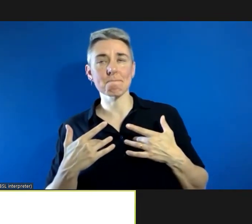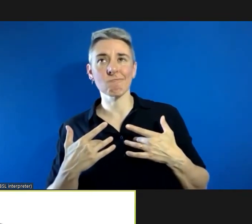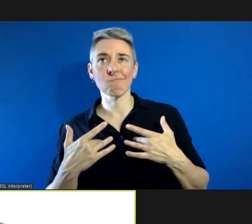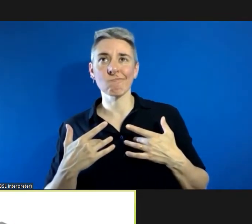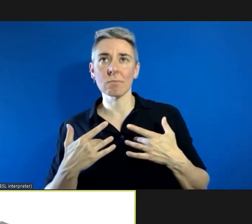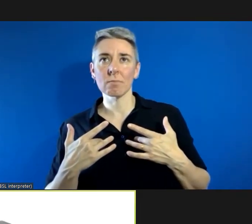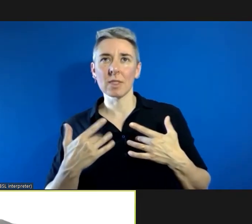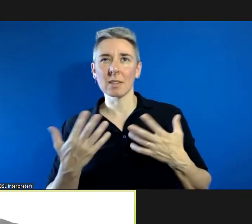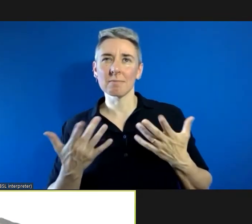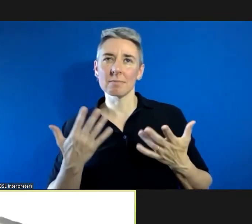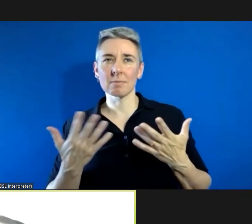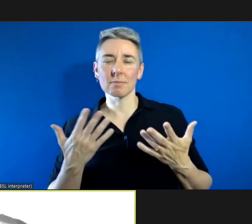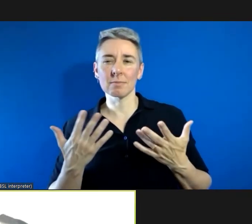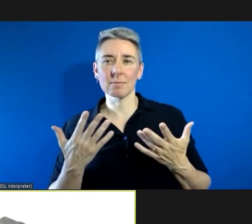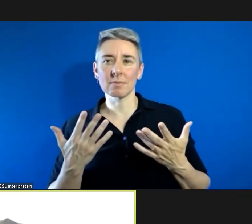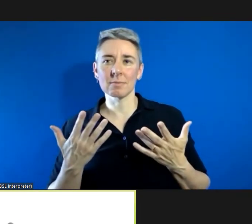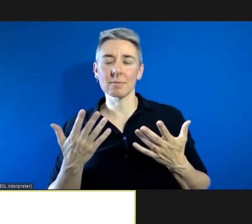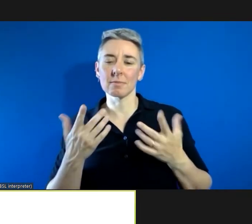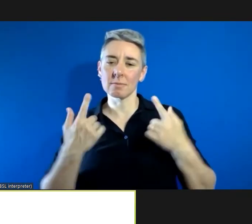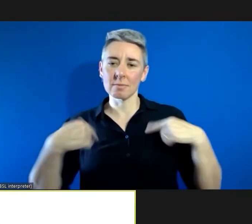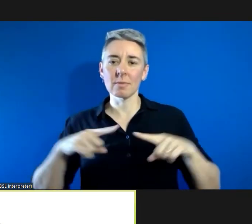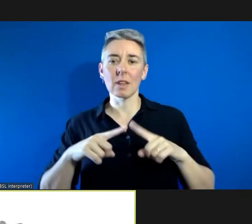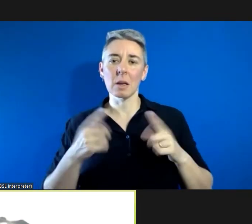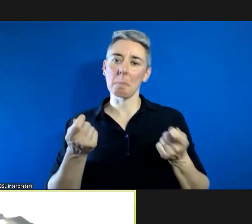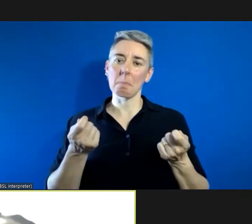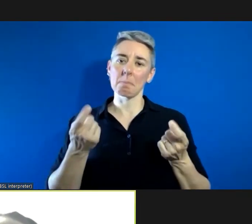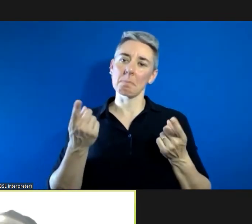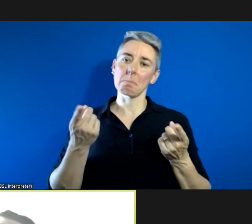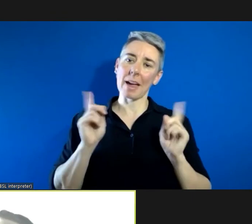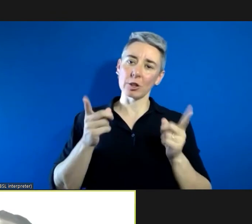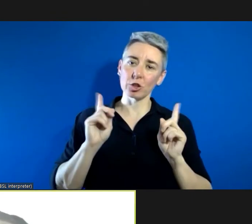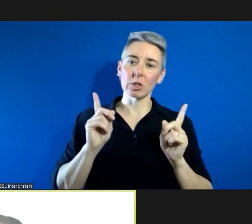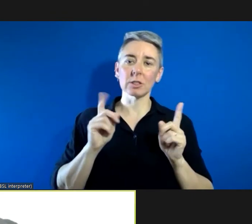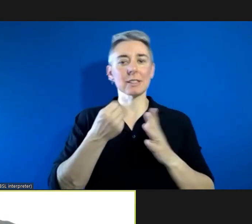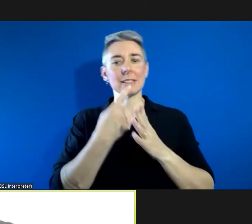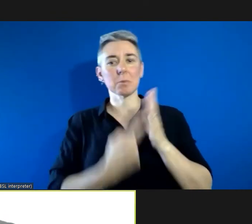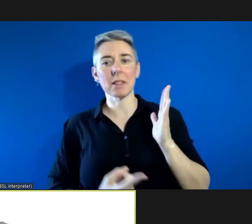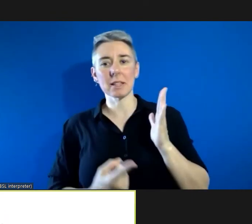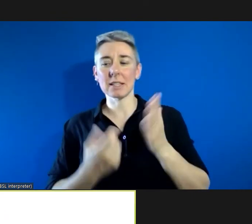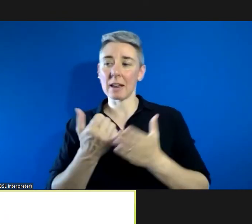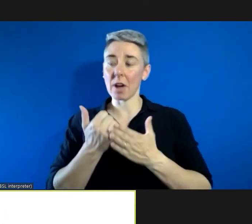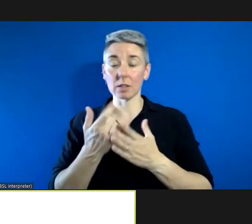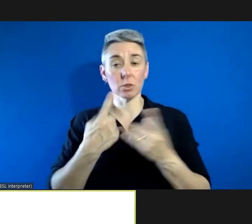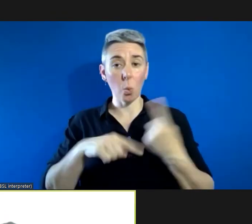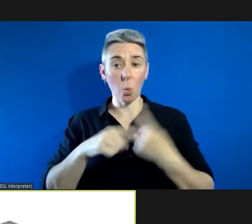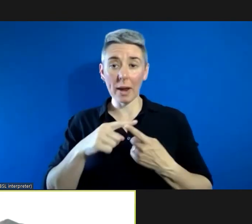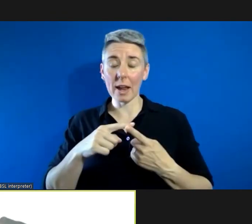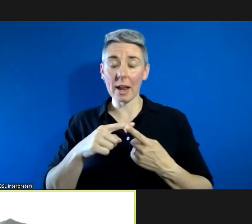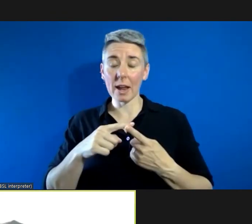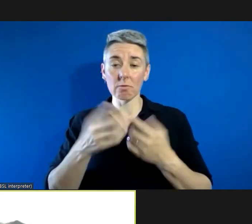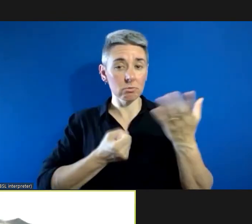we as managers, disability advisors, we get quite a bit of data coming in constantly about who else